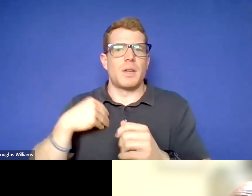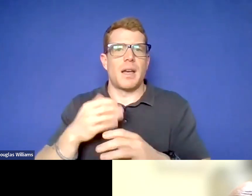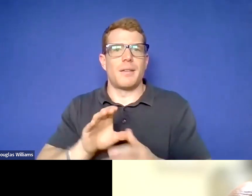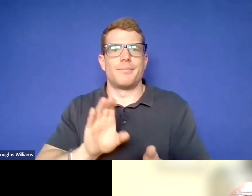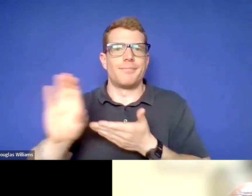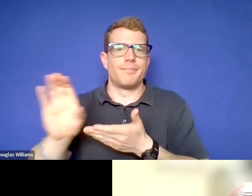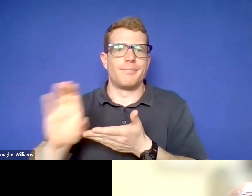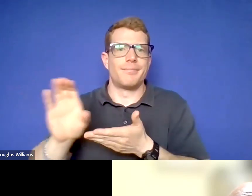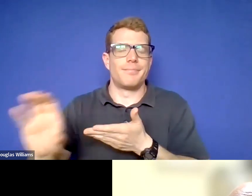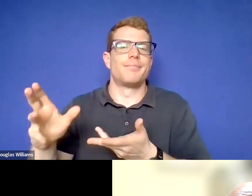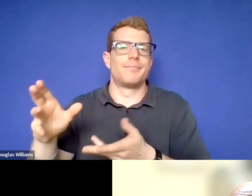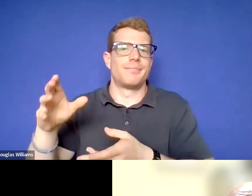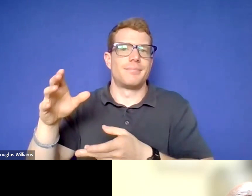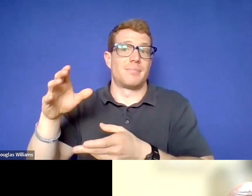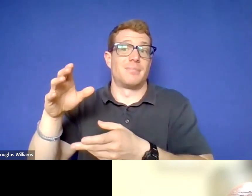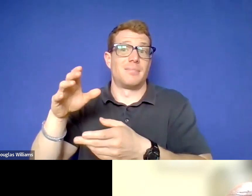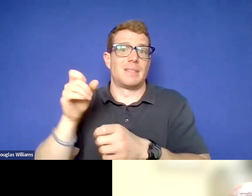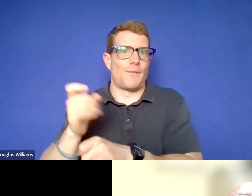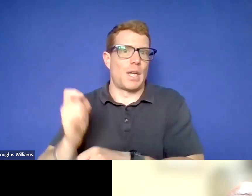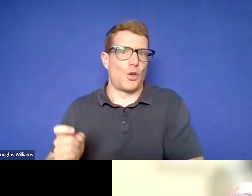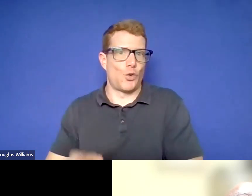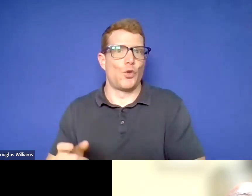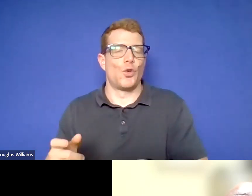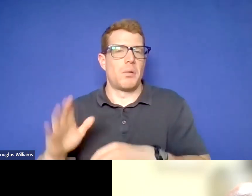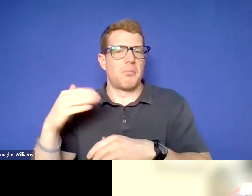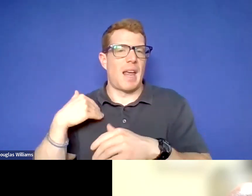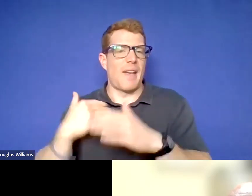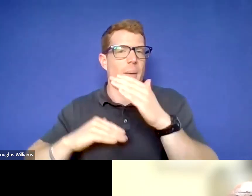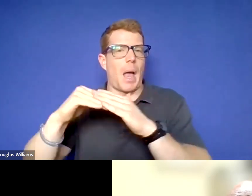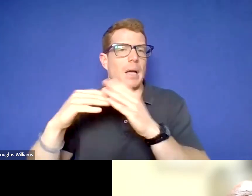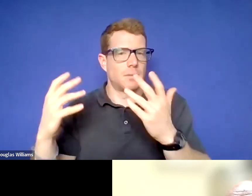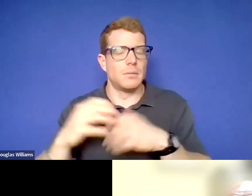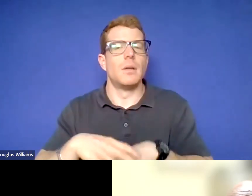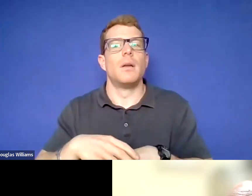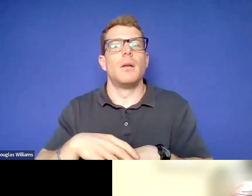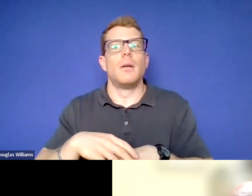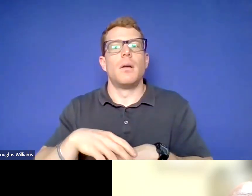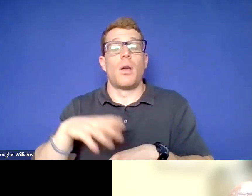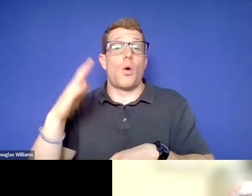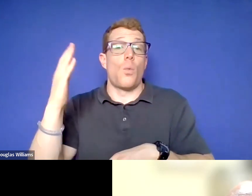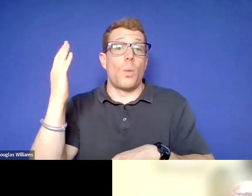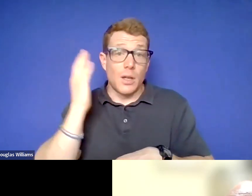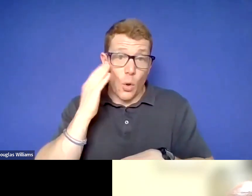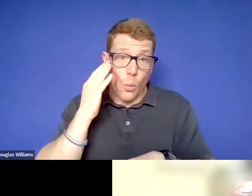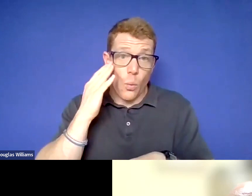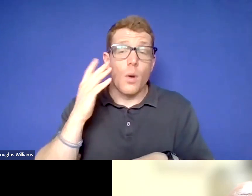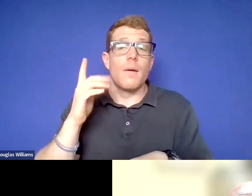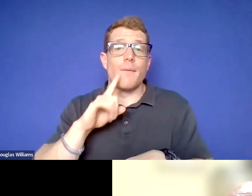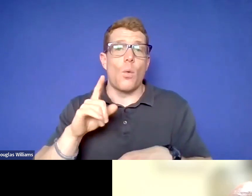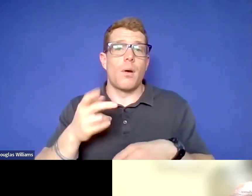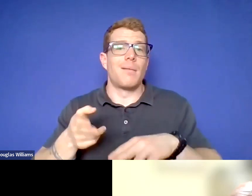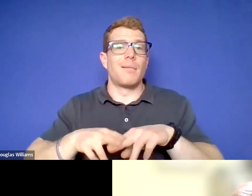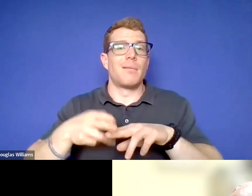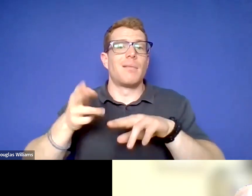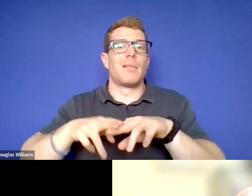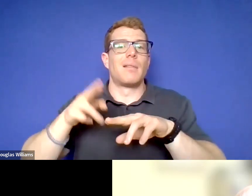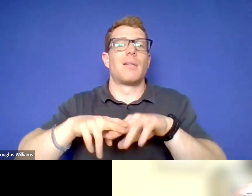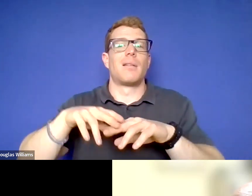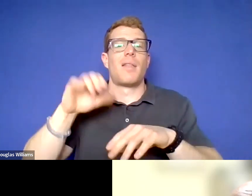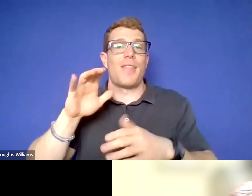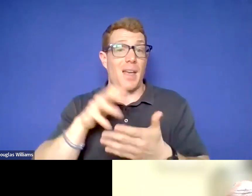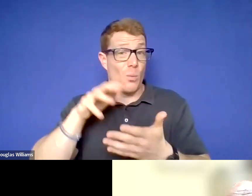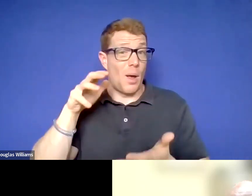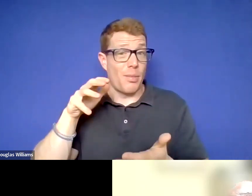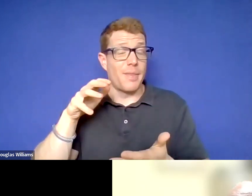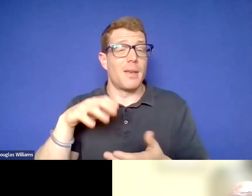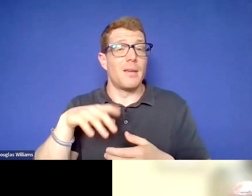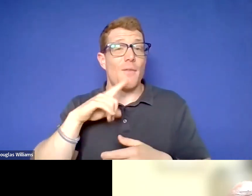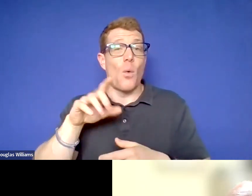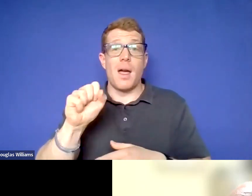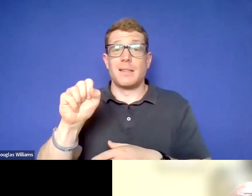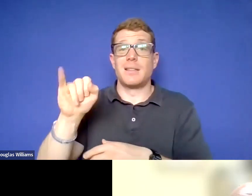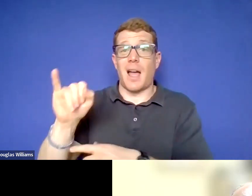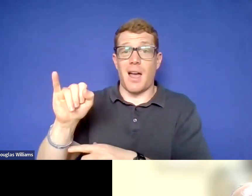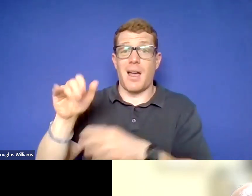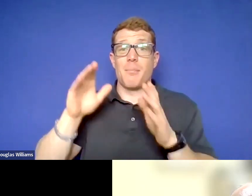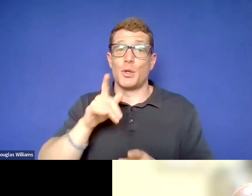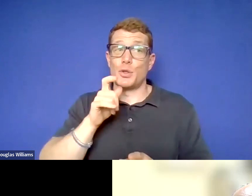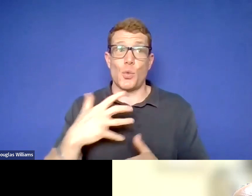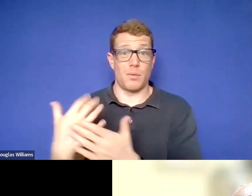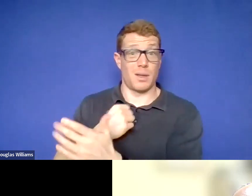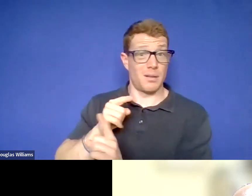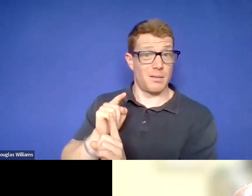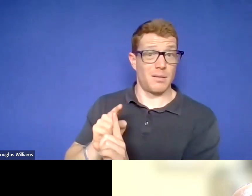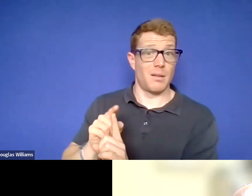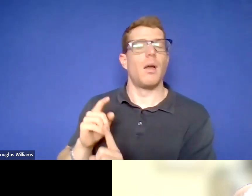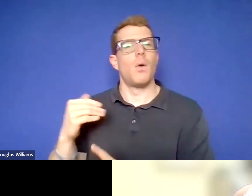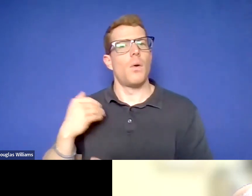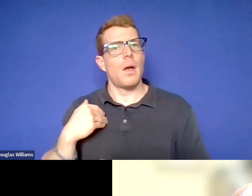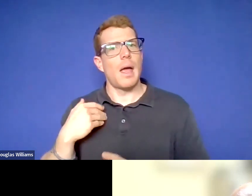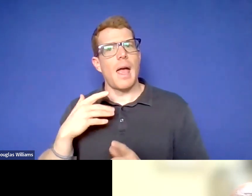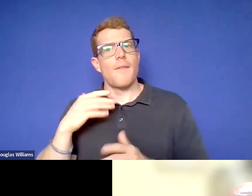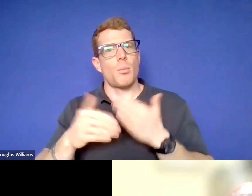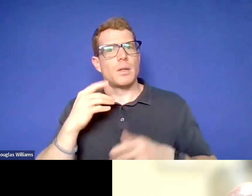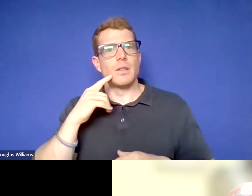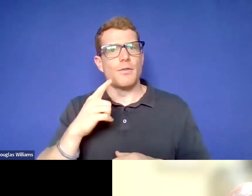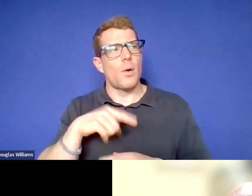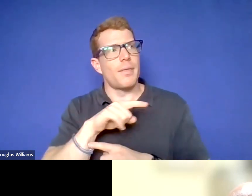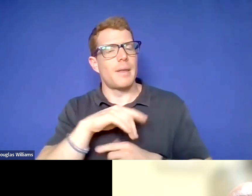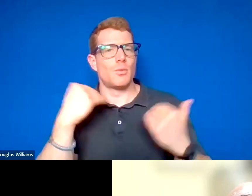$500,000. So we know that in order to attempt to build some wealth for that Ssi, or recipient, there is a means by which they can avert the $2,000 limit as an individual or 3,000